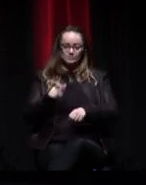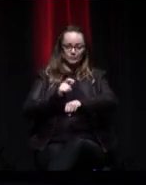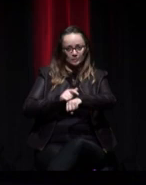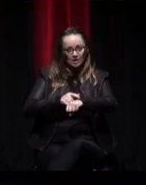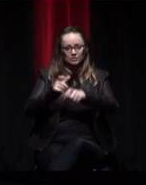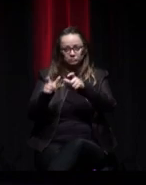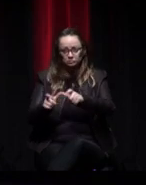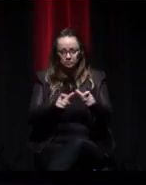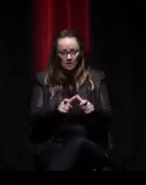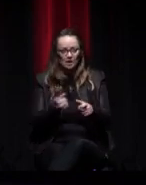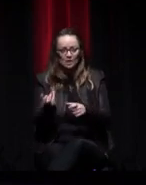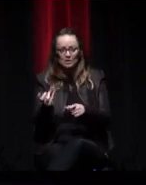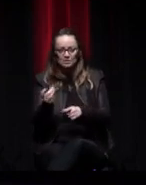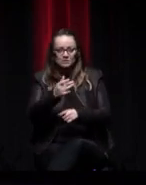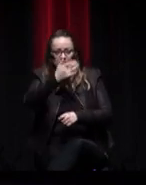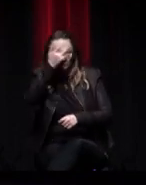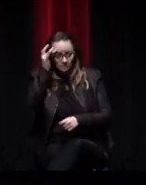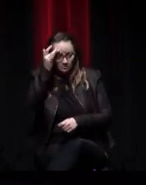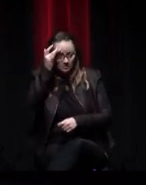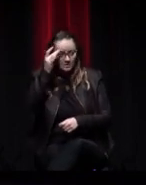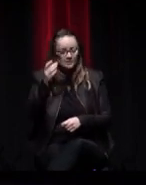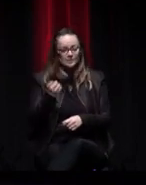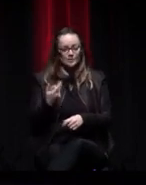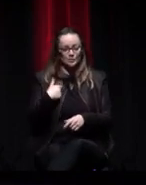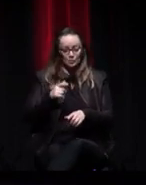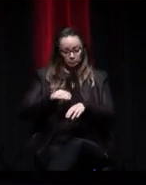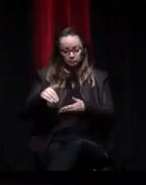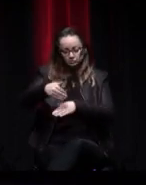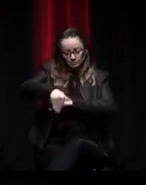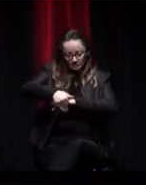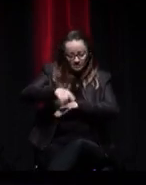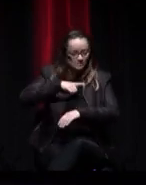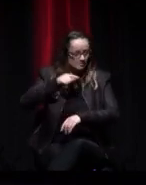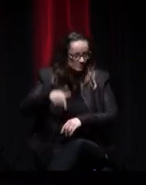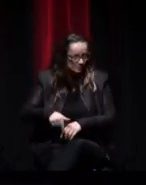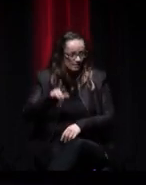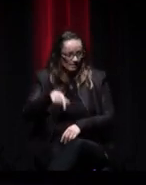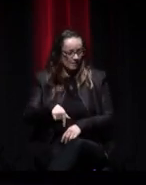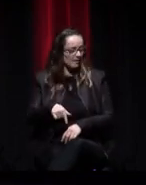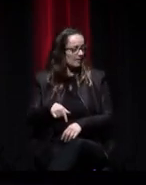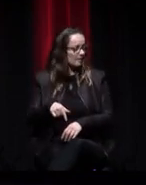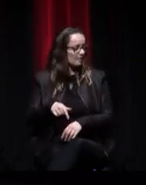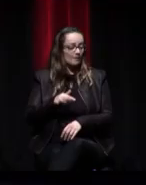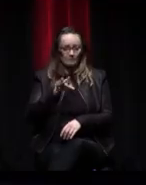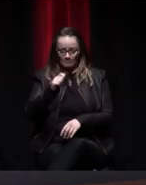in a certain number of people, at a certain address, speaking of these things.